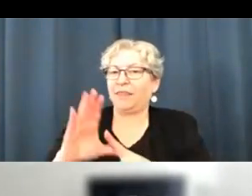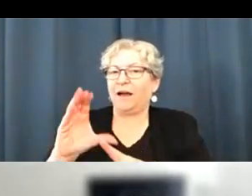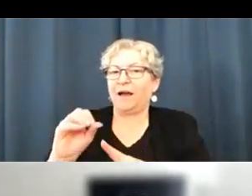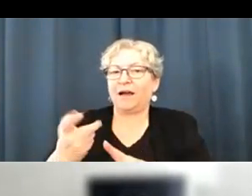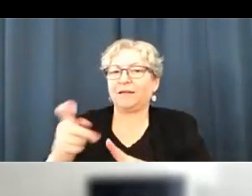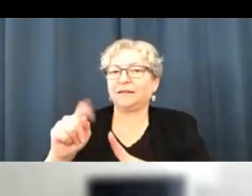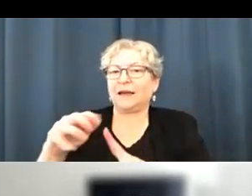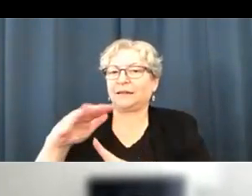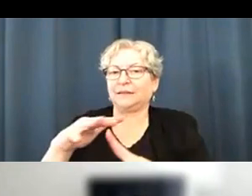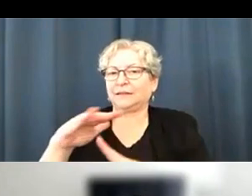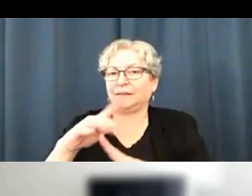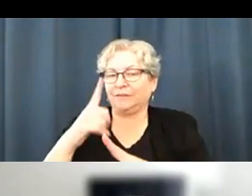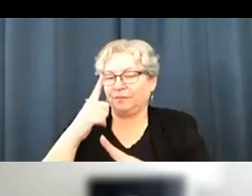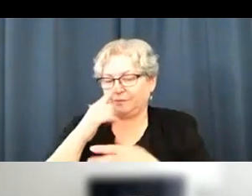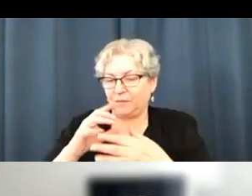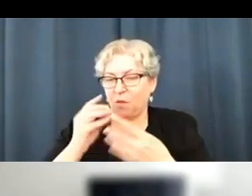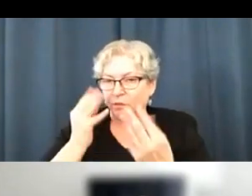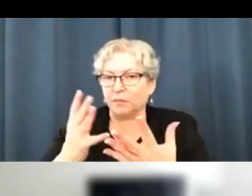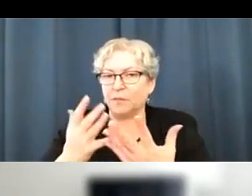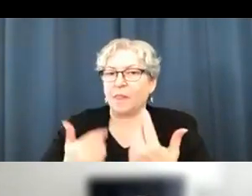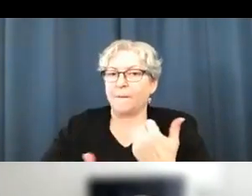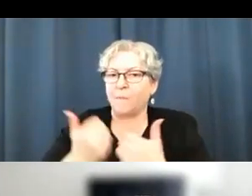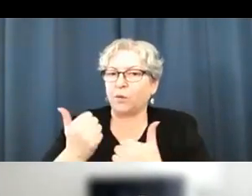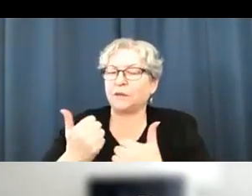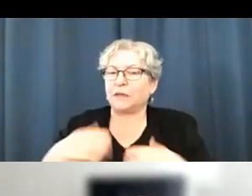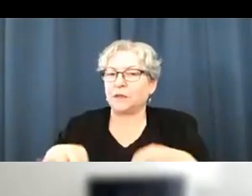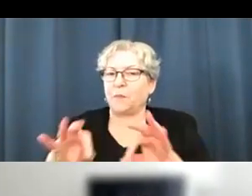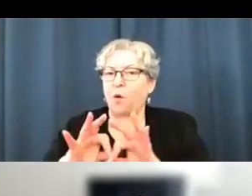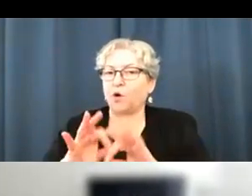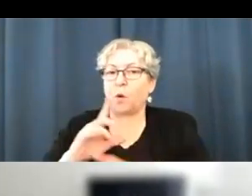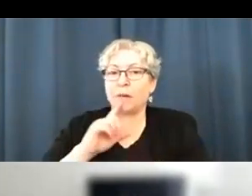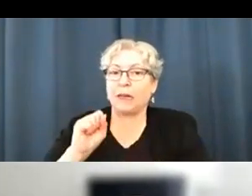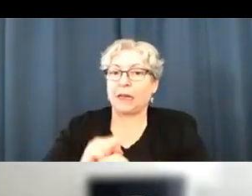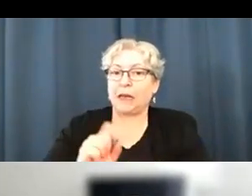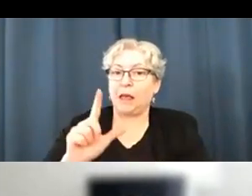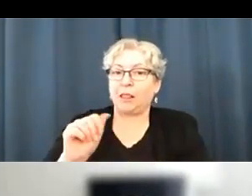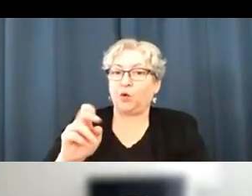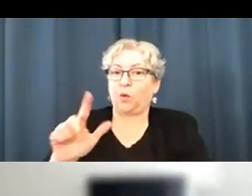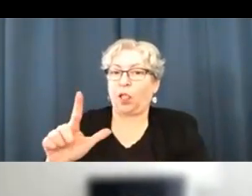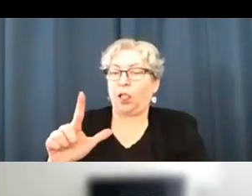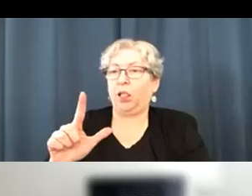for the message you're trying to convey. You don't wanna be super literal, because that wastes everybody's time.